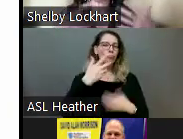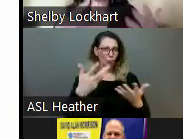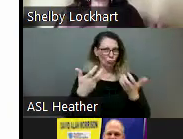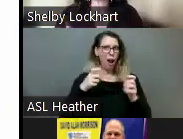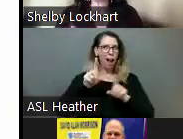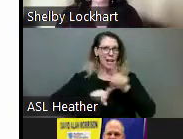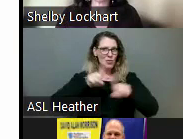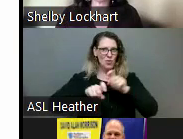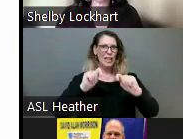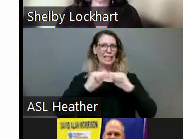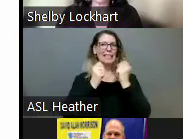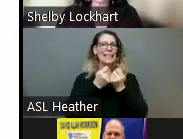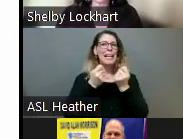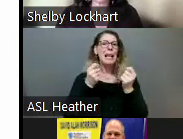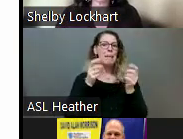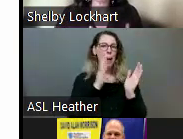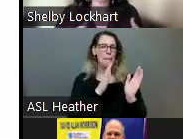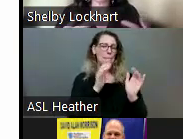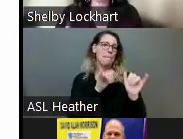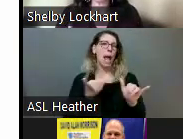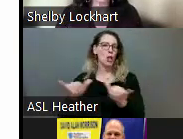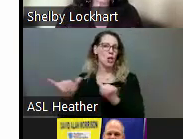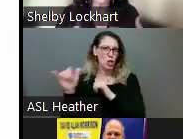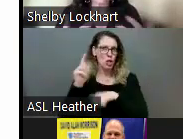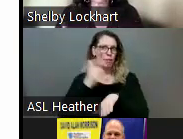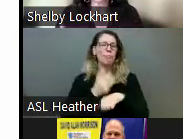these teaming patterns in place. A lot of people say what gets